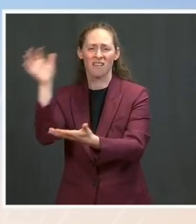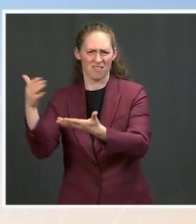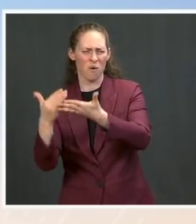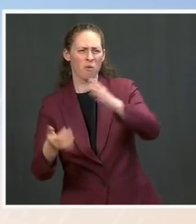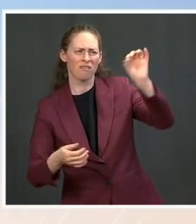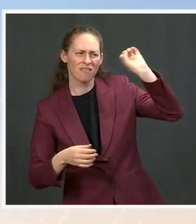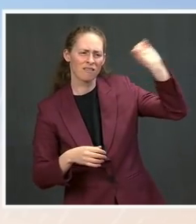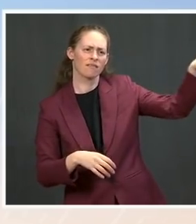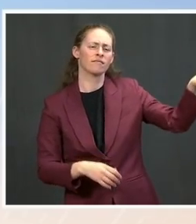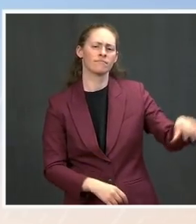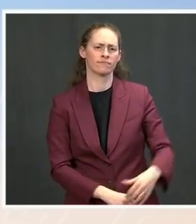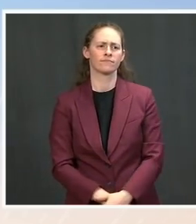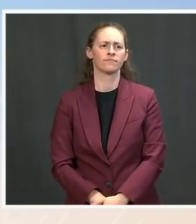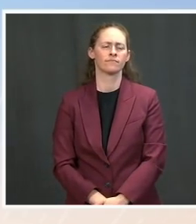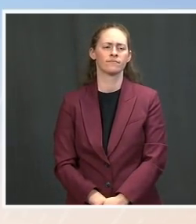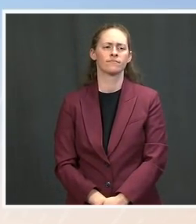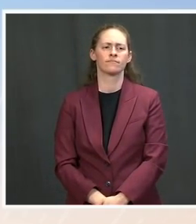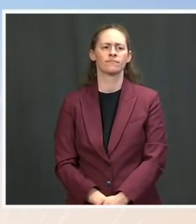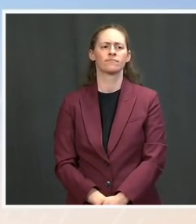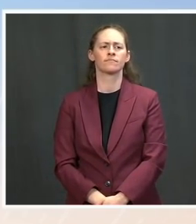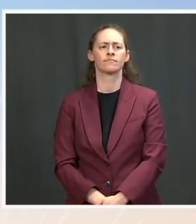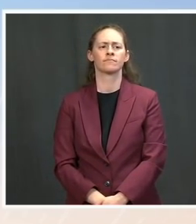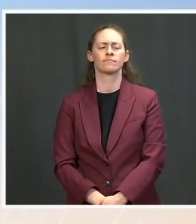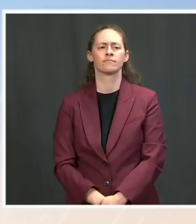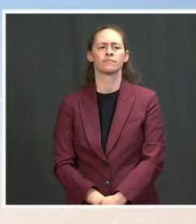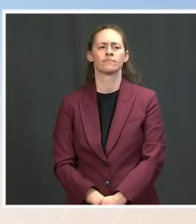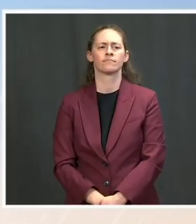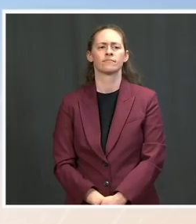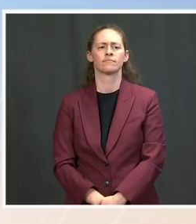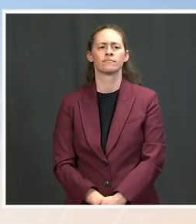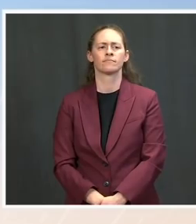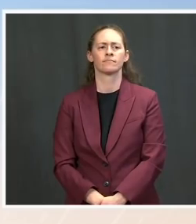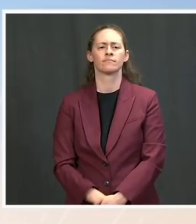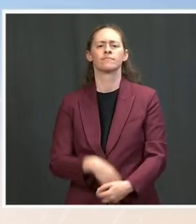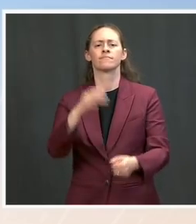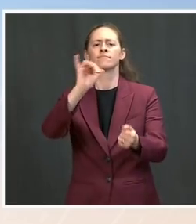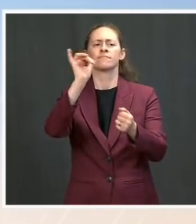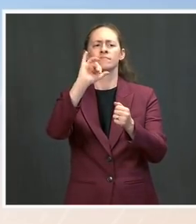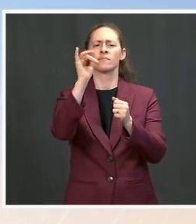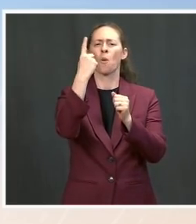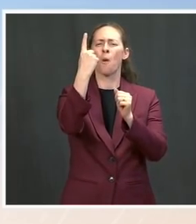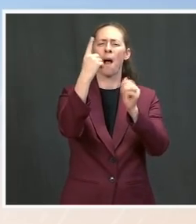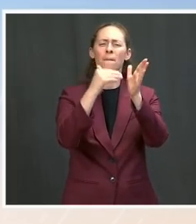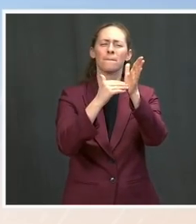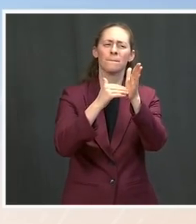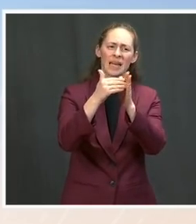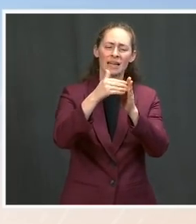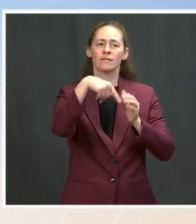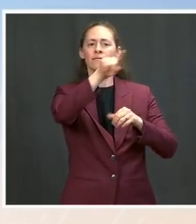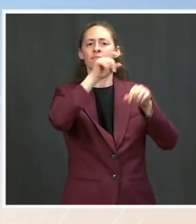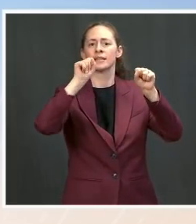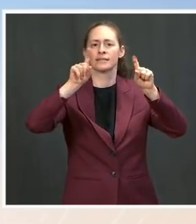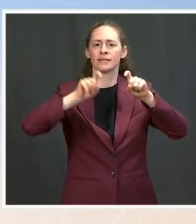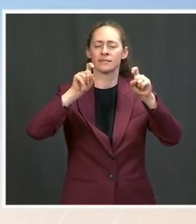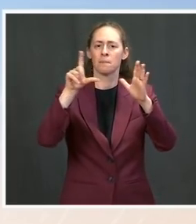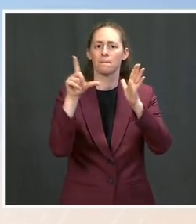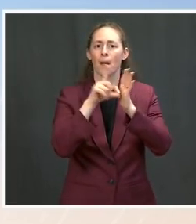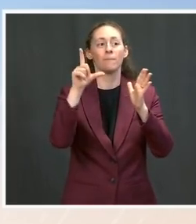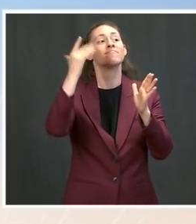USAID delivered 20,000 treatment courses of the anti-viral dug [drug] remdesivir to help treat hospitalized patients.